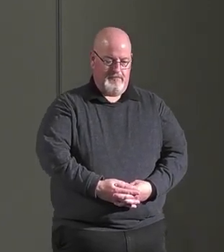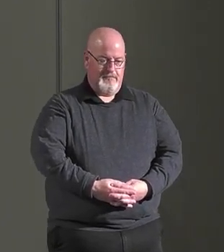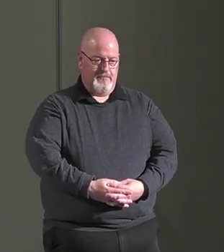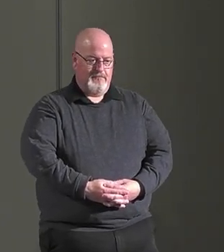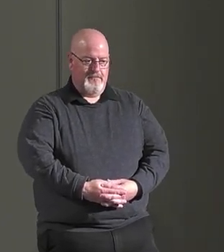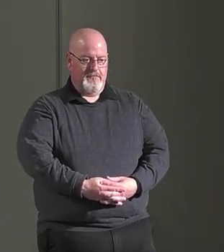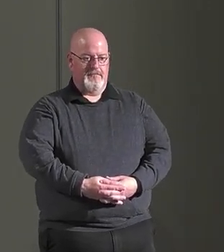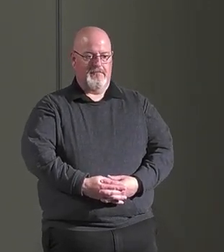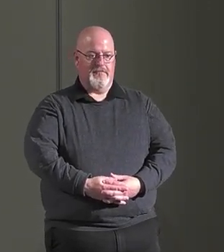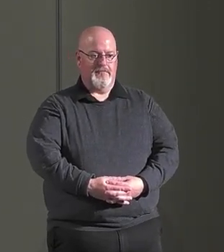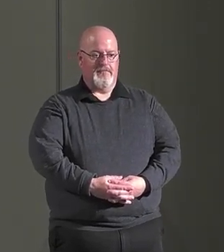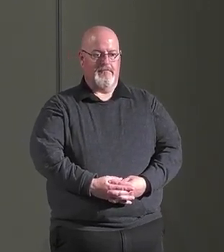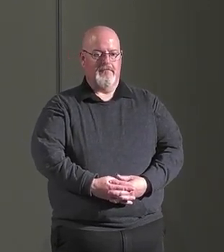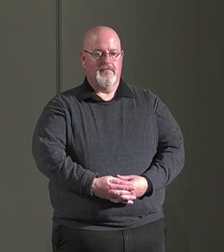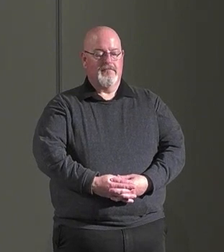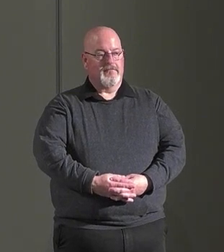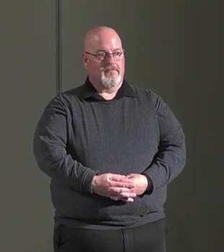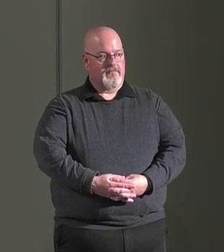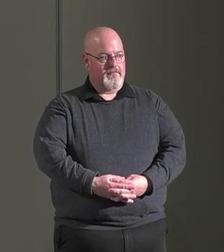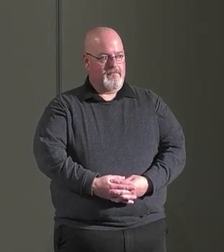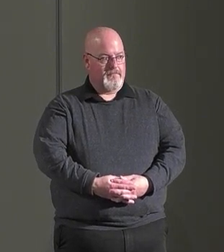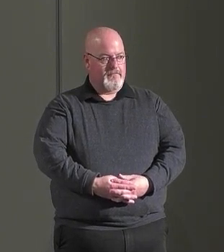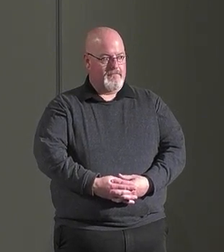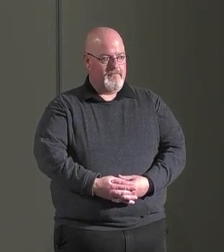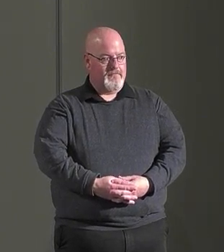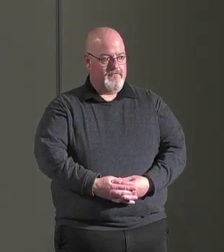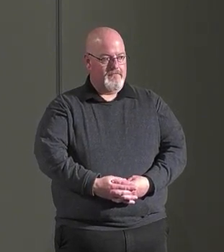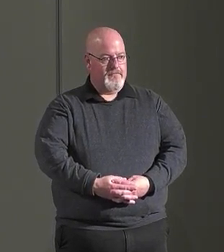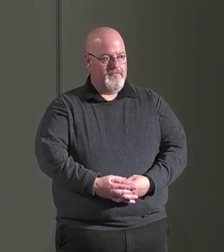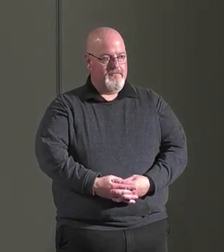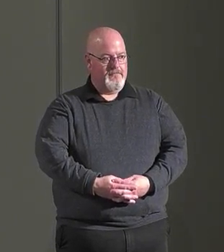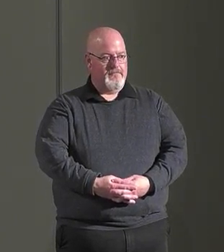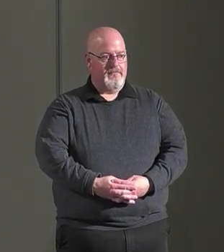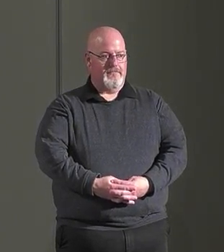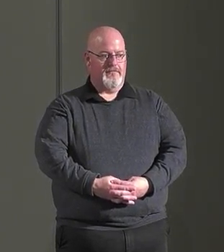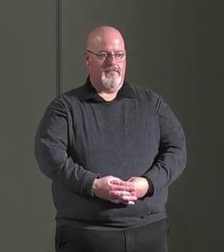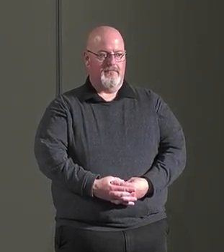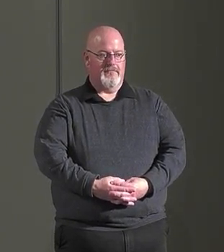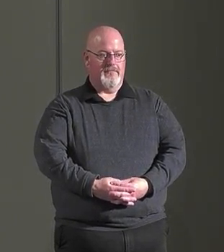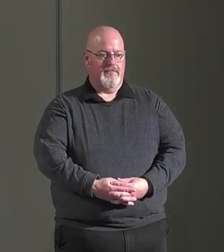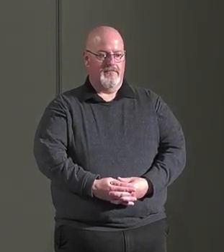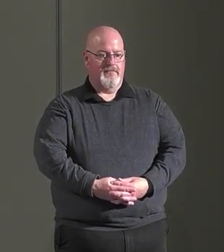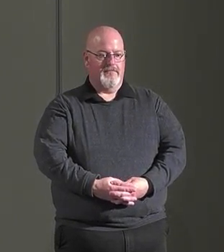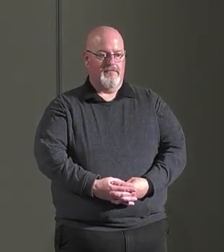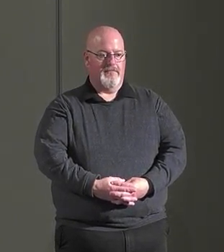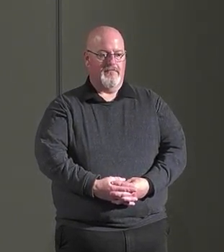employment, learning, and we have so many different areas that we're focusing on, investing